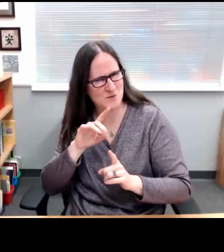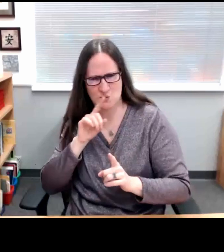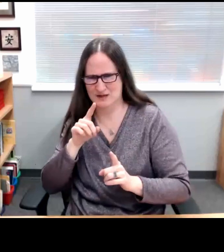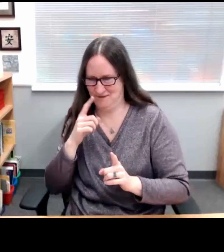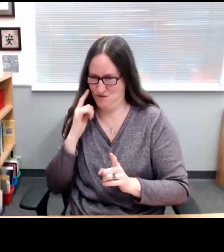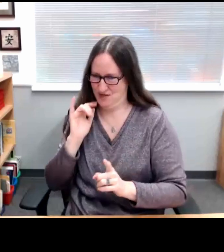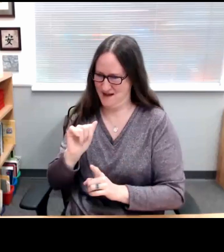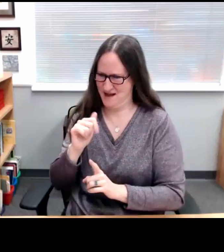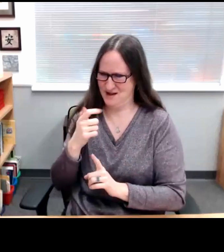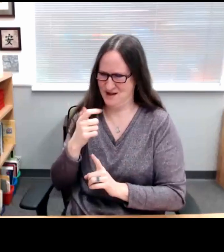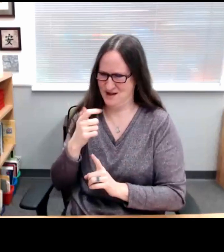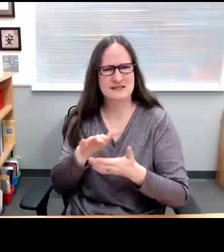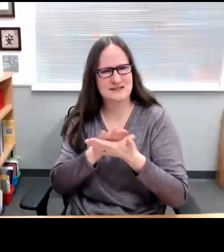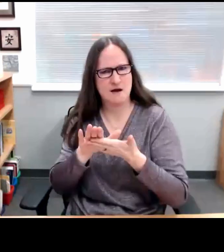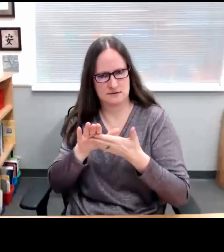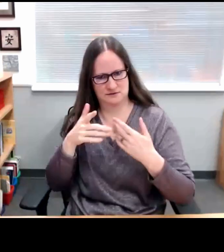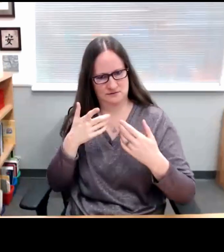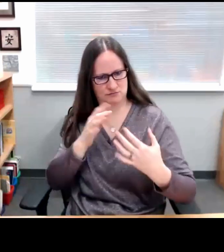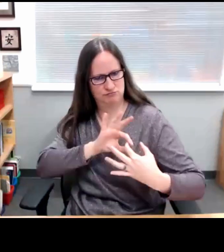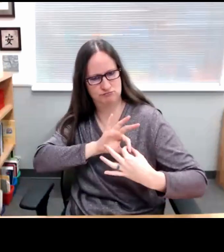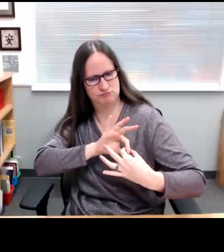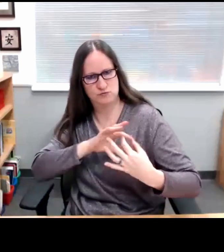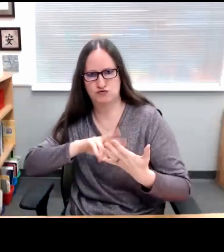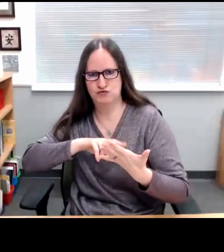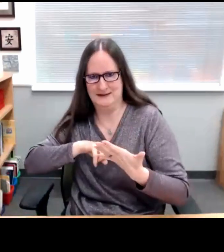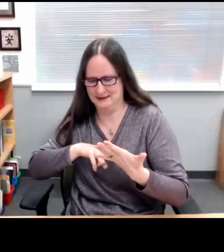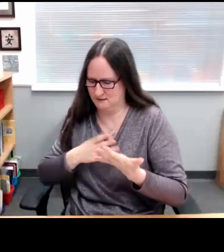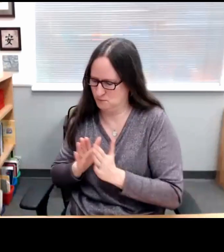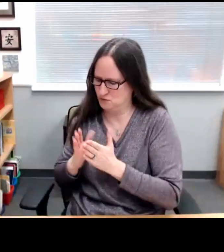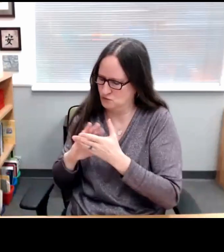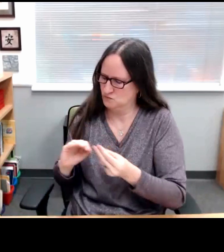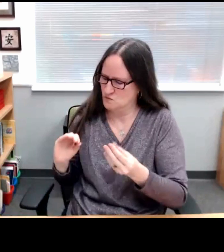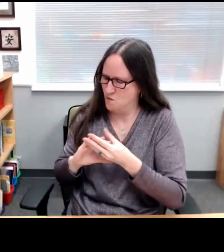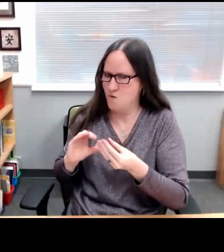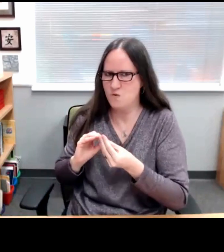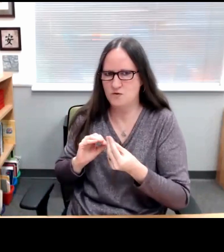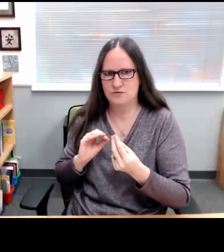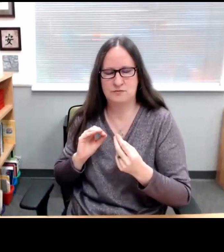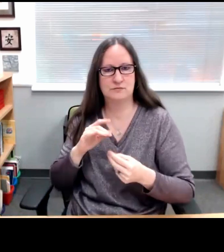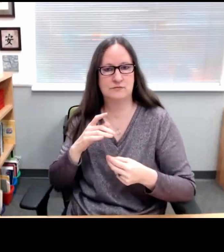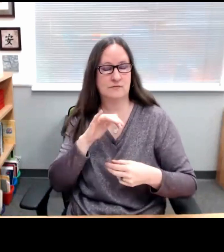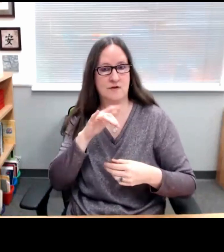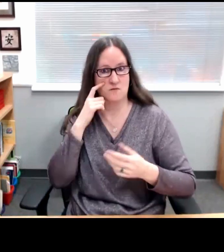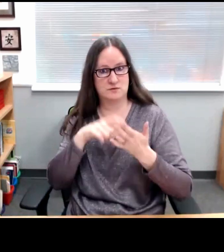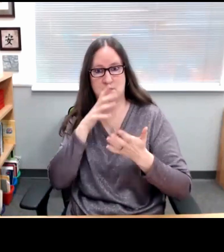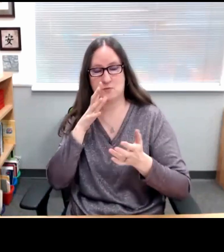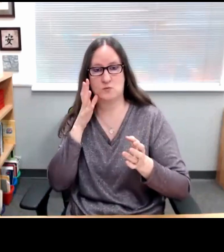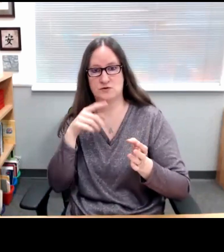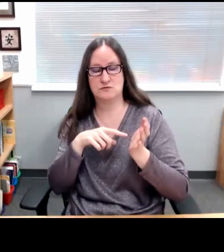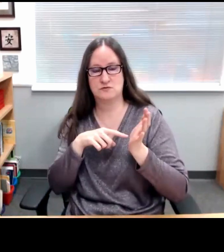spelling of like the word bee and then the sign. And so that type of reading and storytelling was